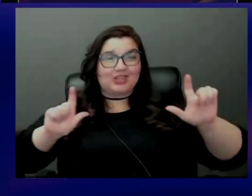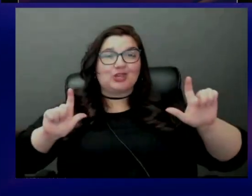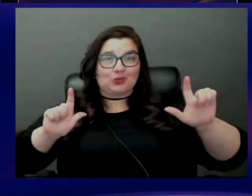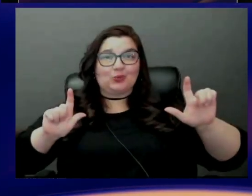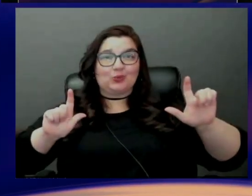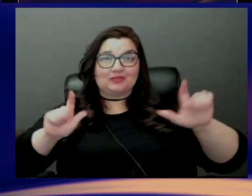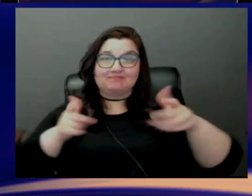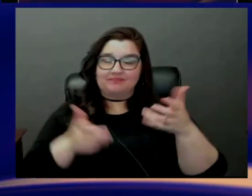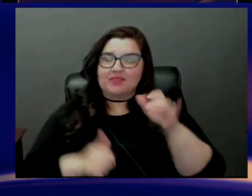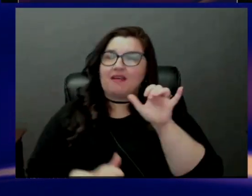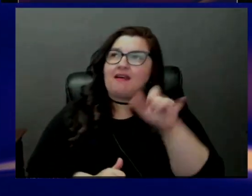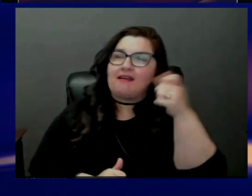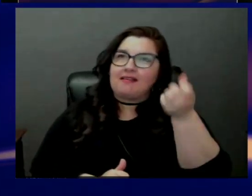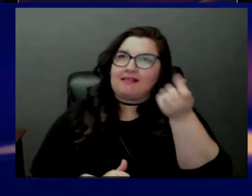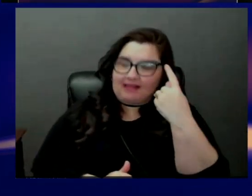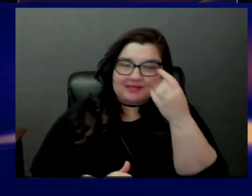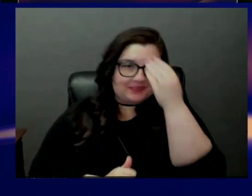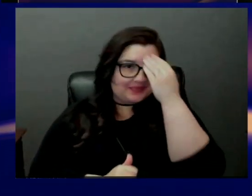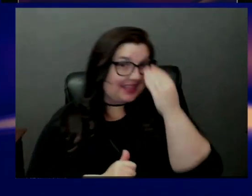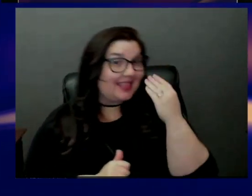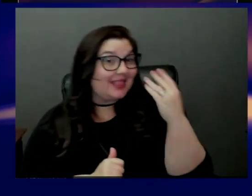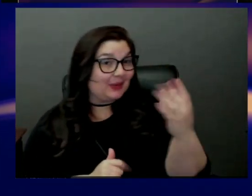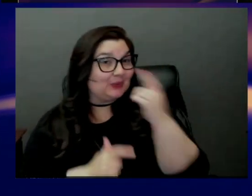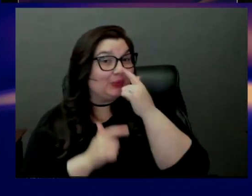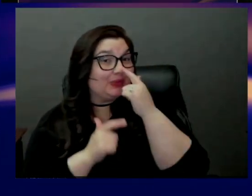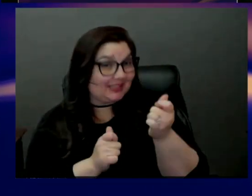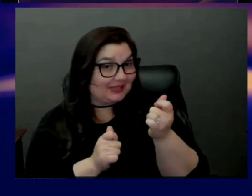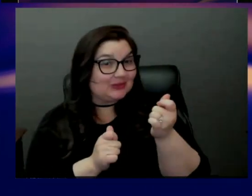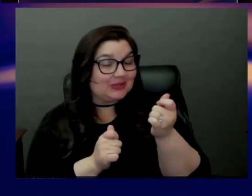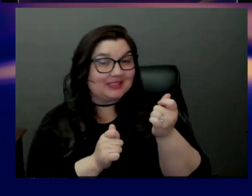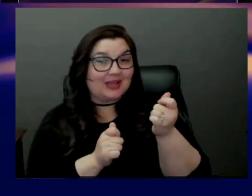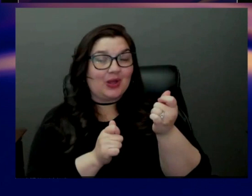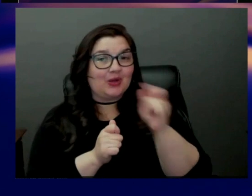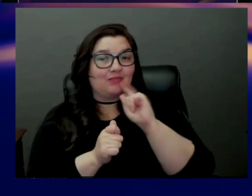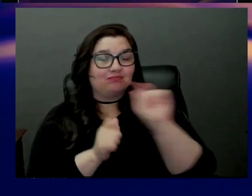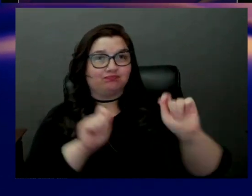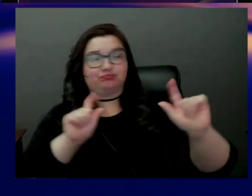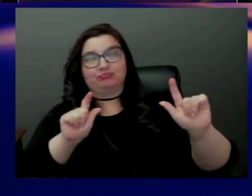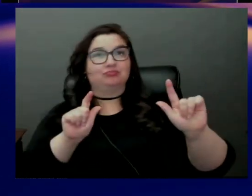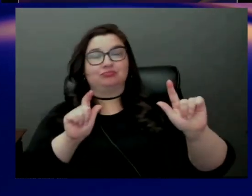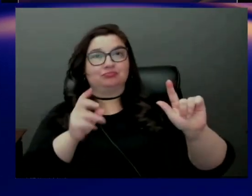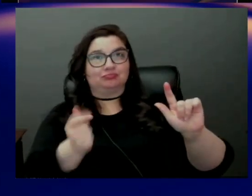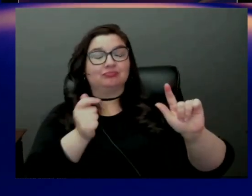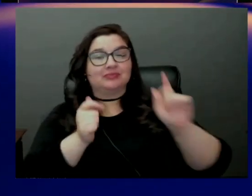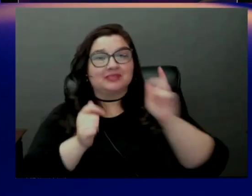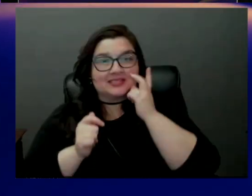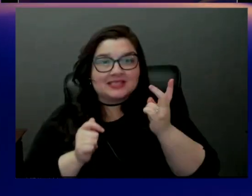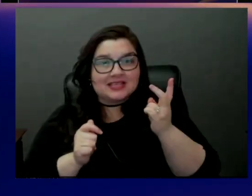So the most interesting thing that immediately jumps out at you is for whatever reason is my client checkout